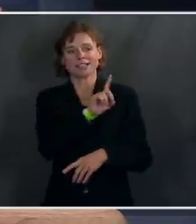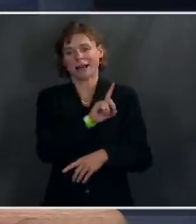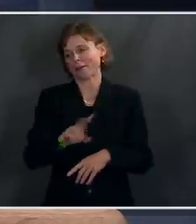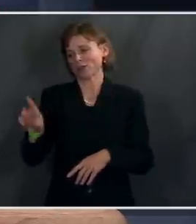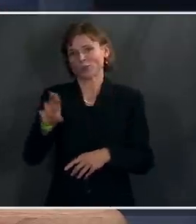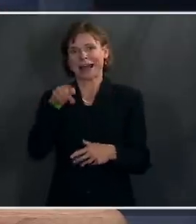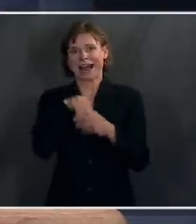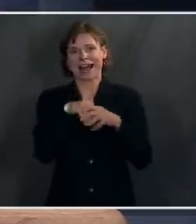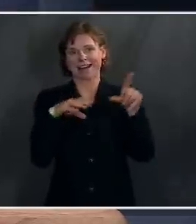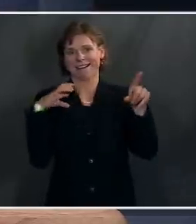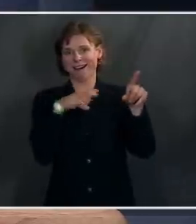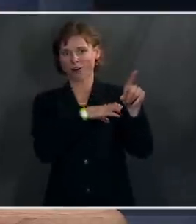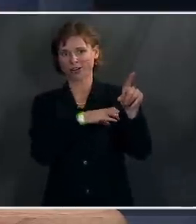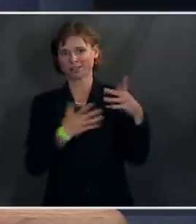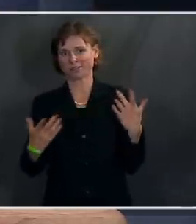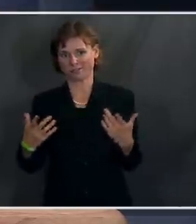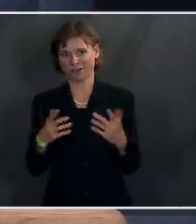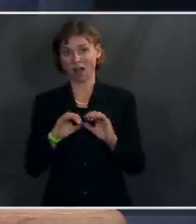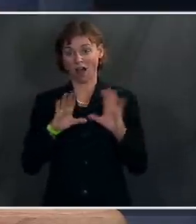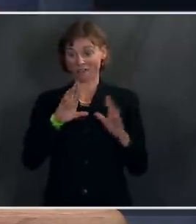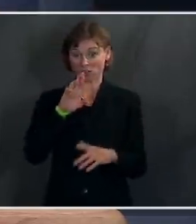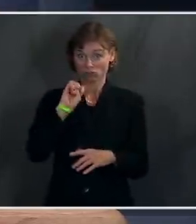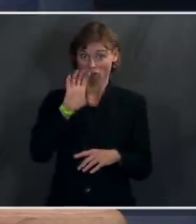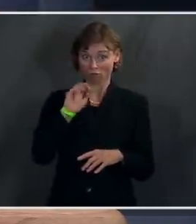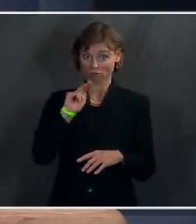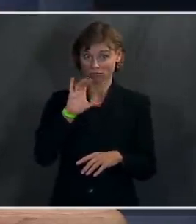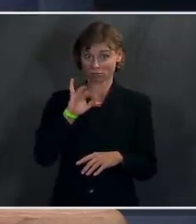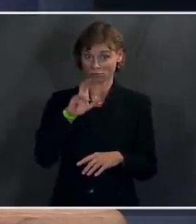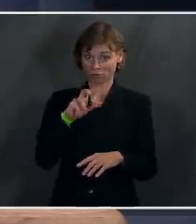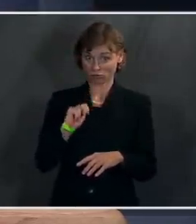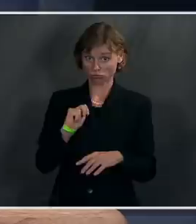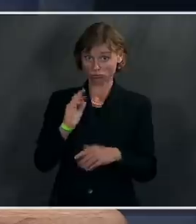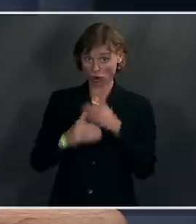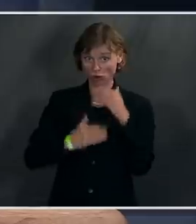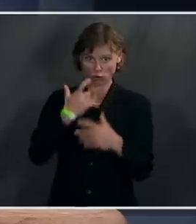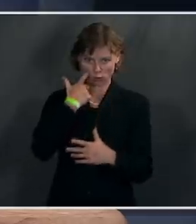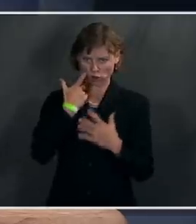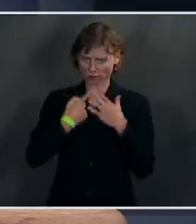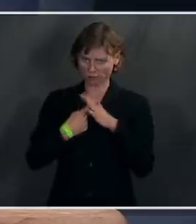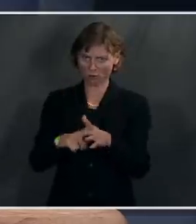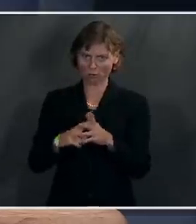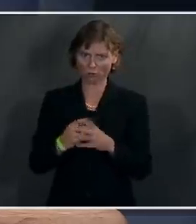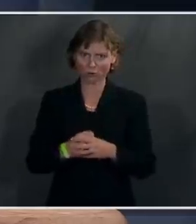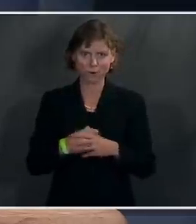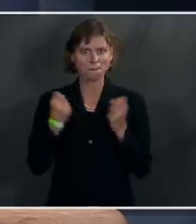Obviously, the reconciliation process has just started. There are many opportunities for Republicans to offer amendments.